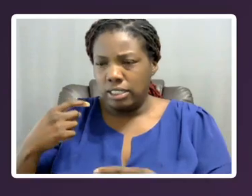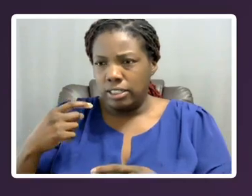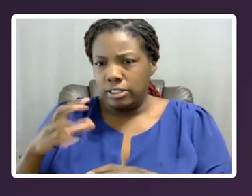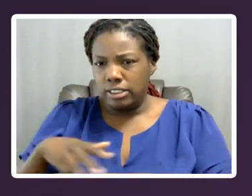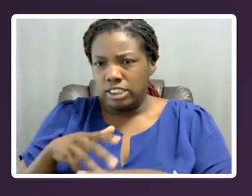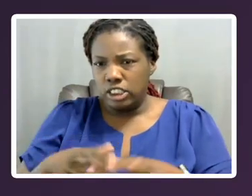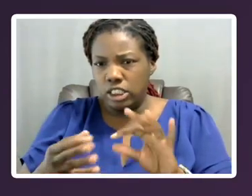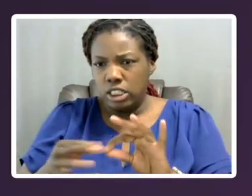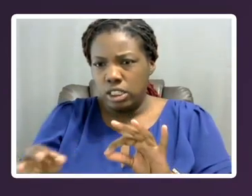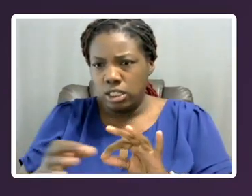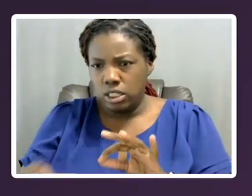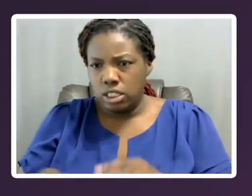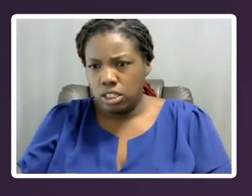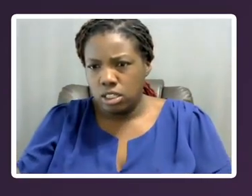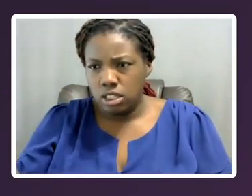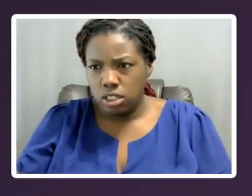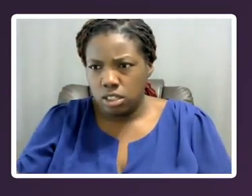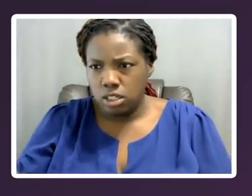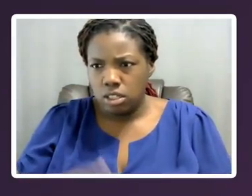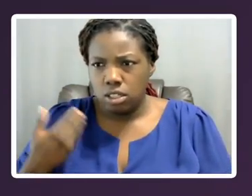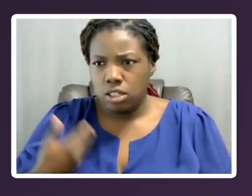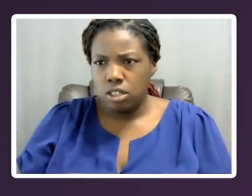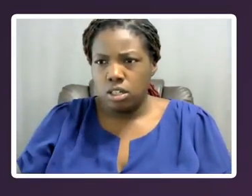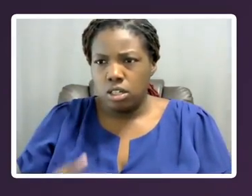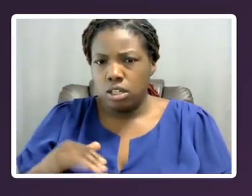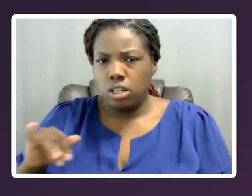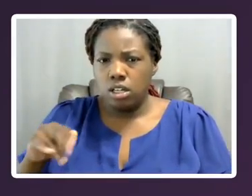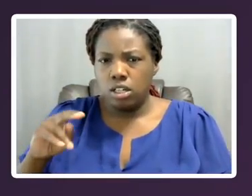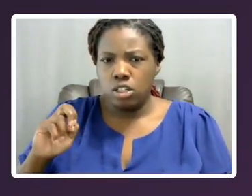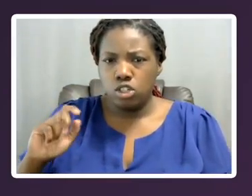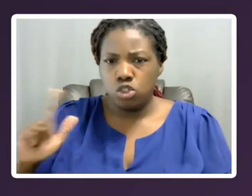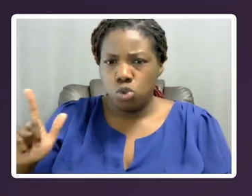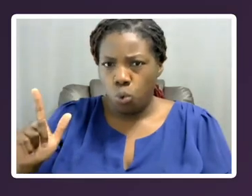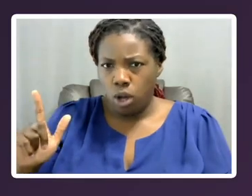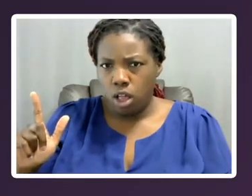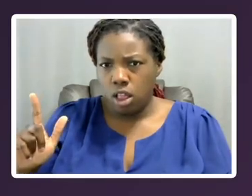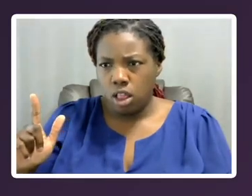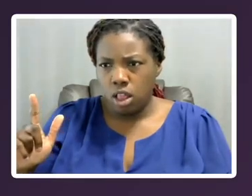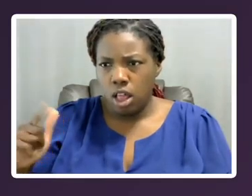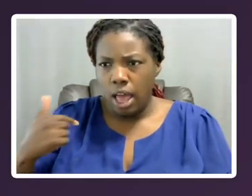Good day. My name is Durwood Vanderhoop. I am a member of the Wampanoag Tribe of